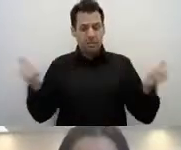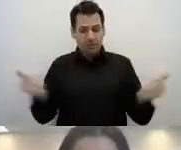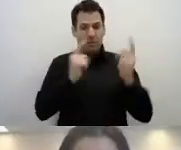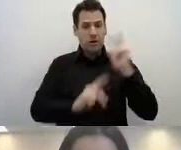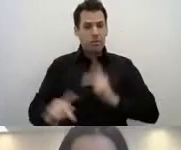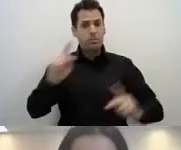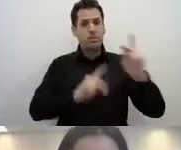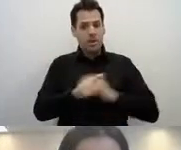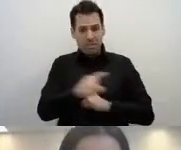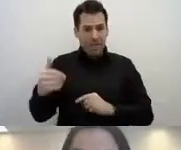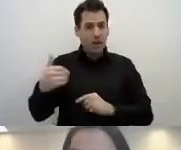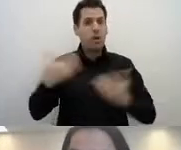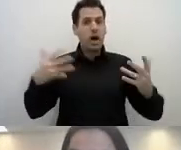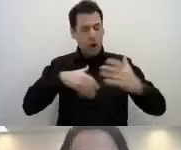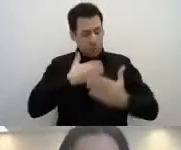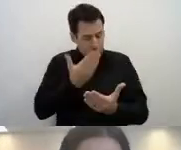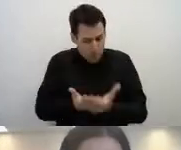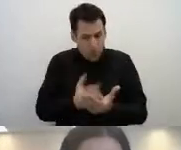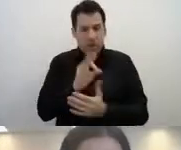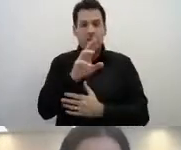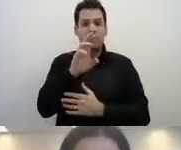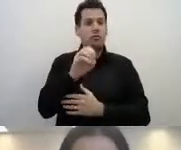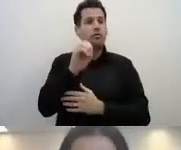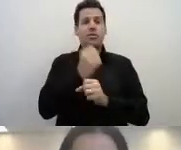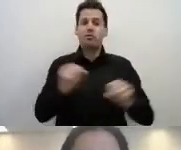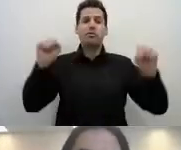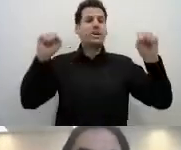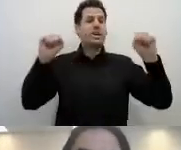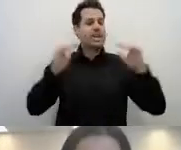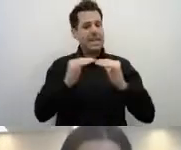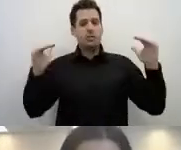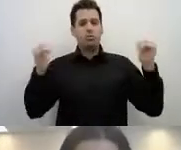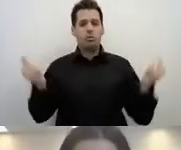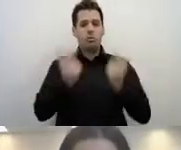free and equal in dignity and rights every person is entitled to have their worth and